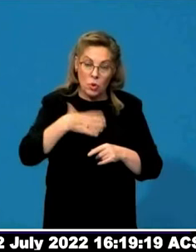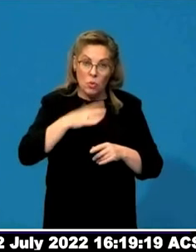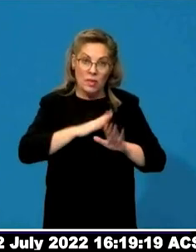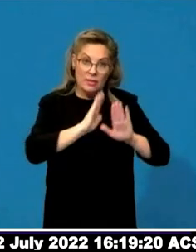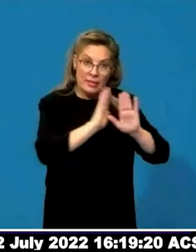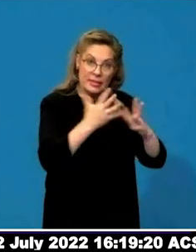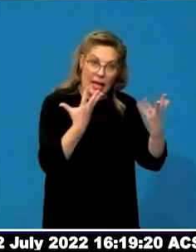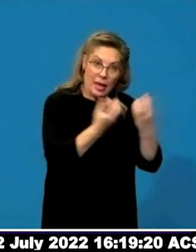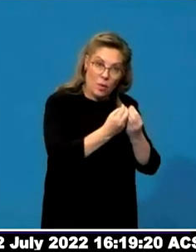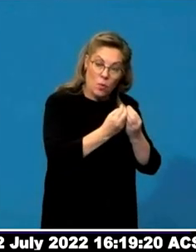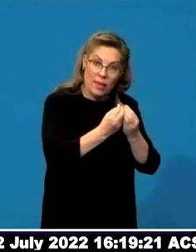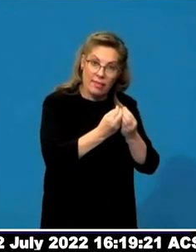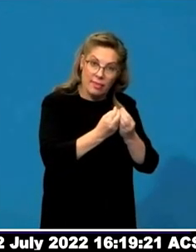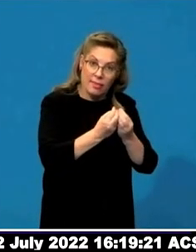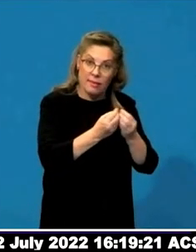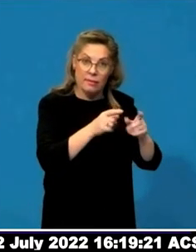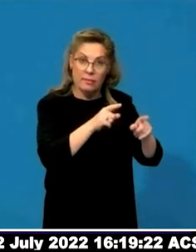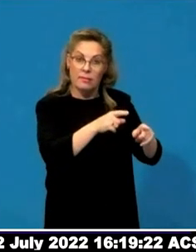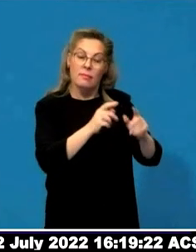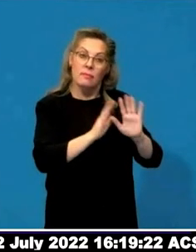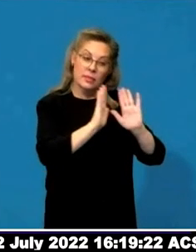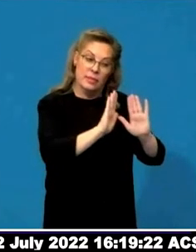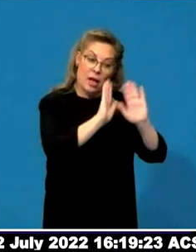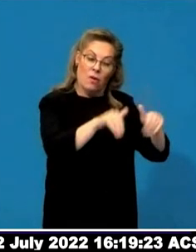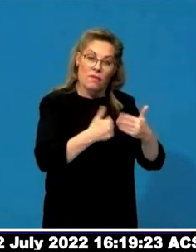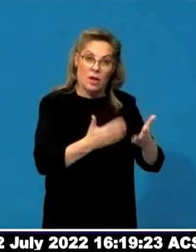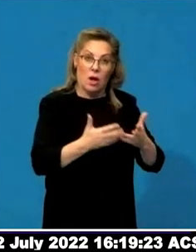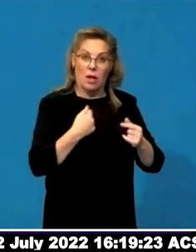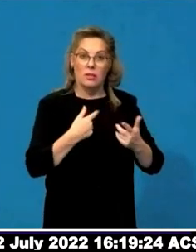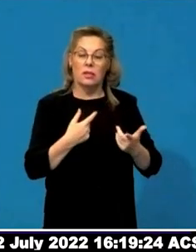And that wasn't possible in that accommodation? No.